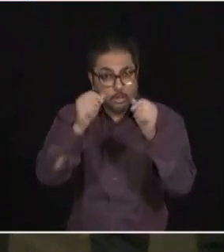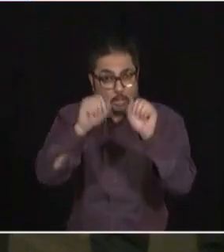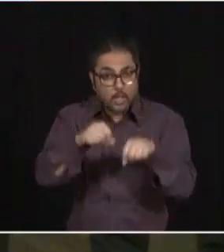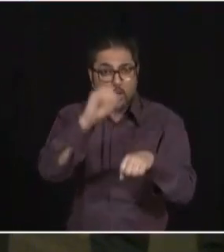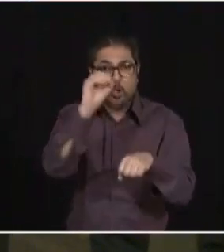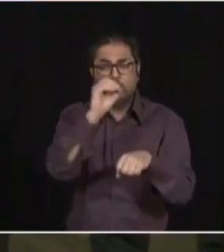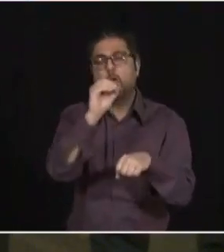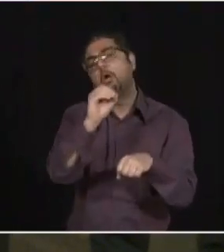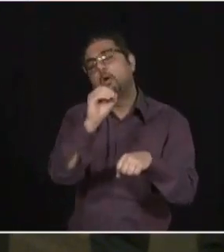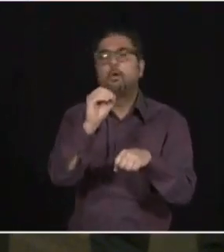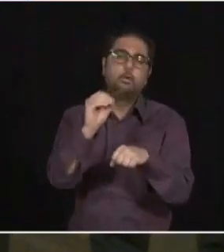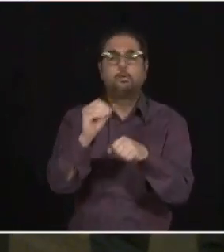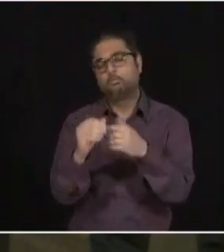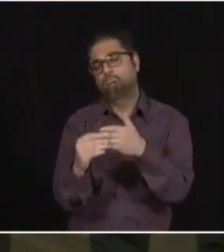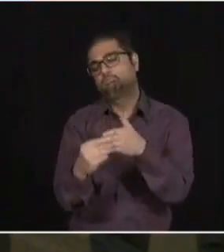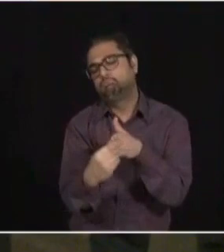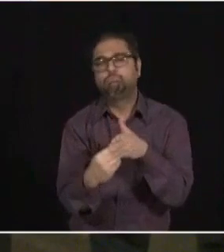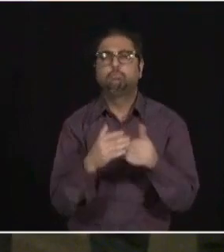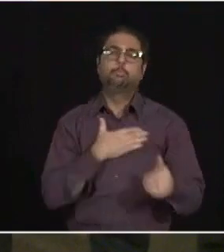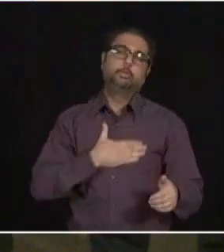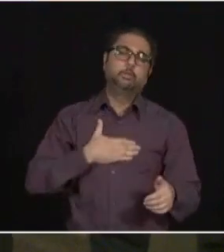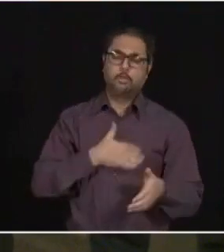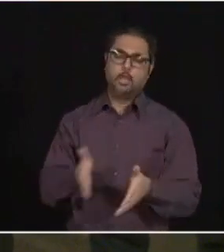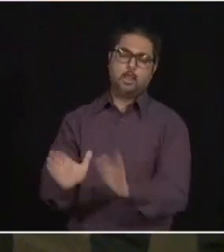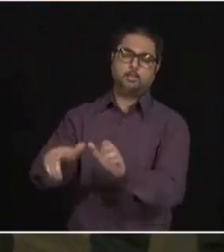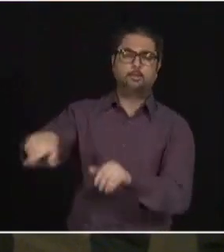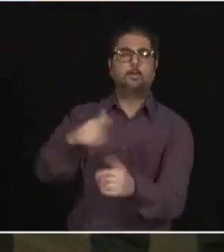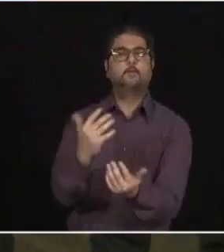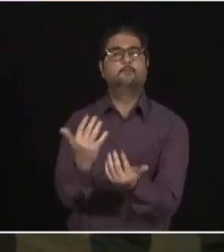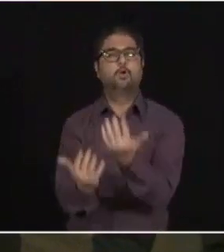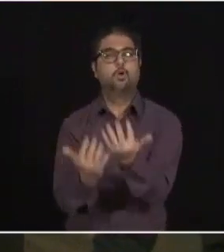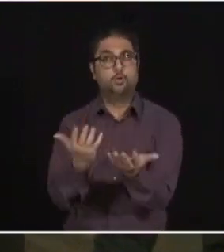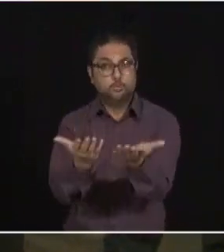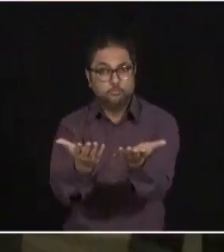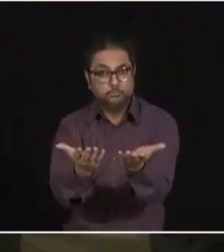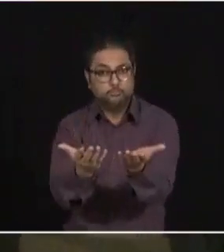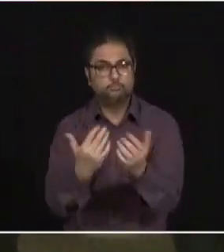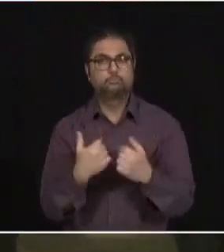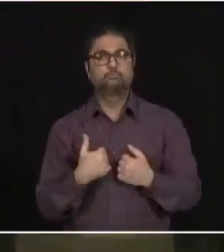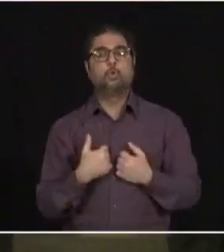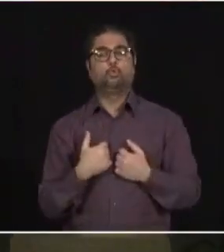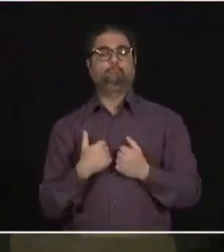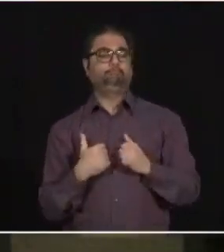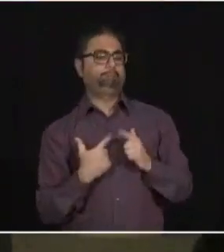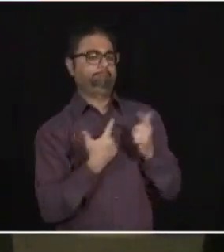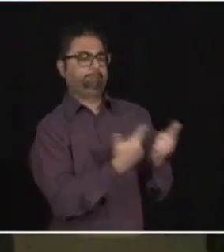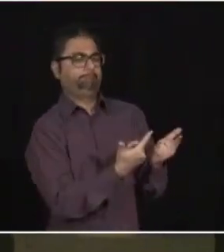Ontario amend that? I'll put you over to the minister who's